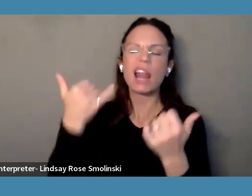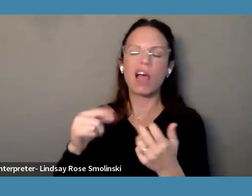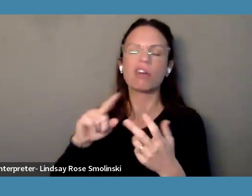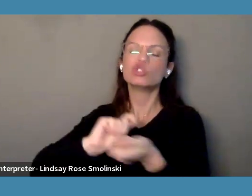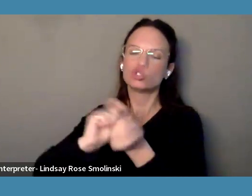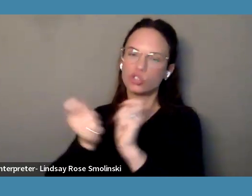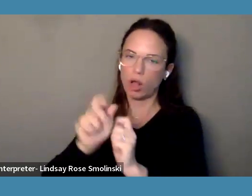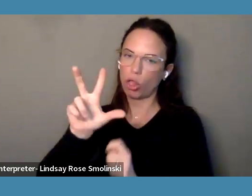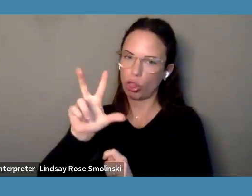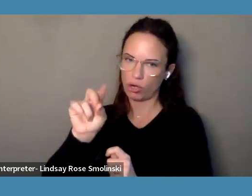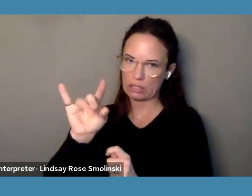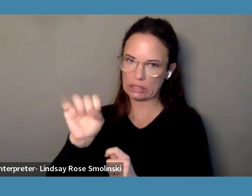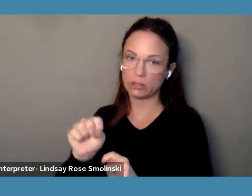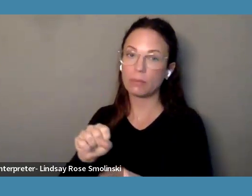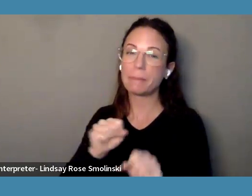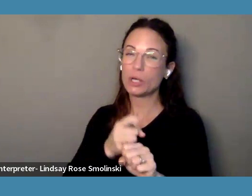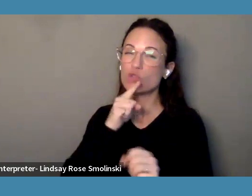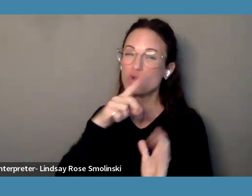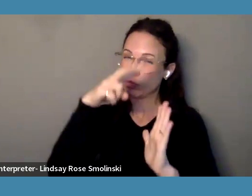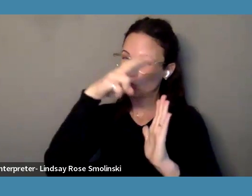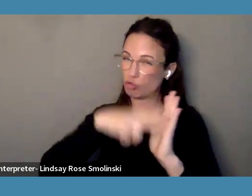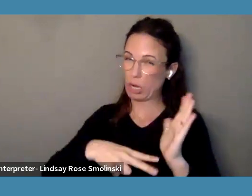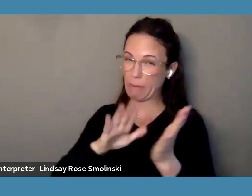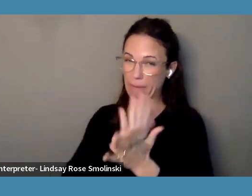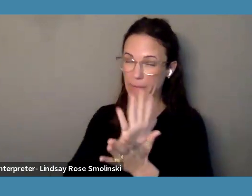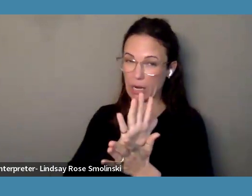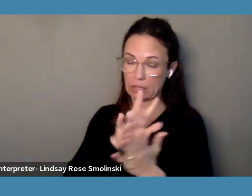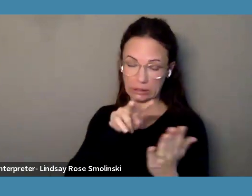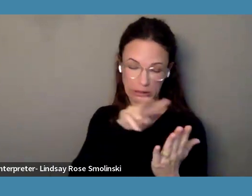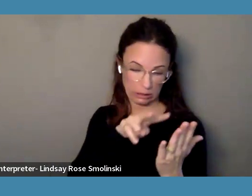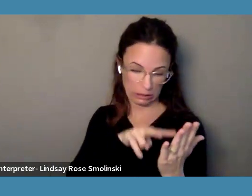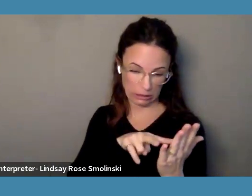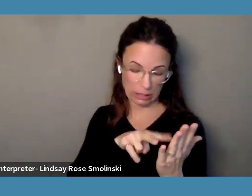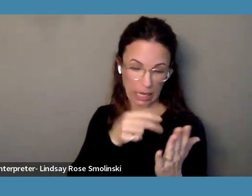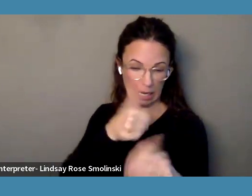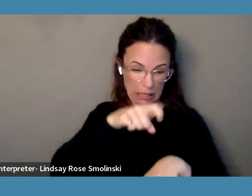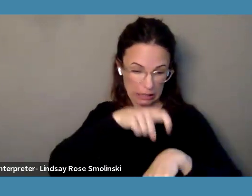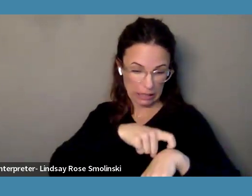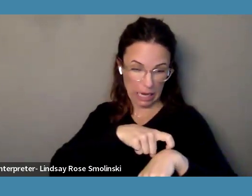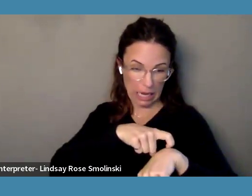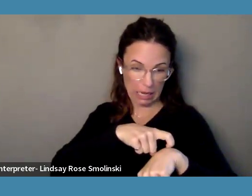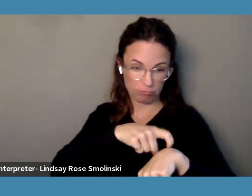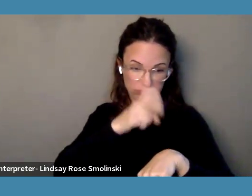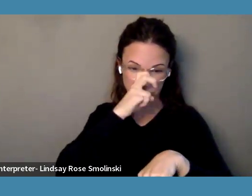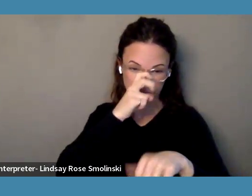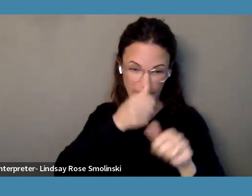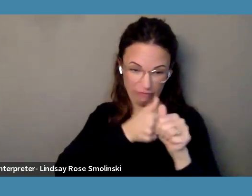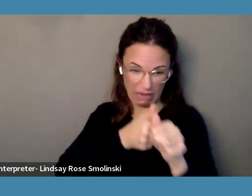So be sure to read your notice carefully to ensure you are within any timeframe specified in the notice to request an appeal.